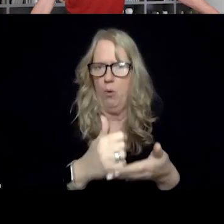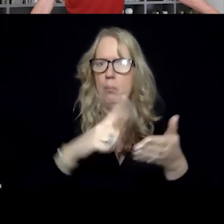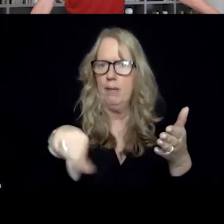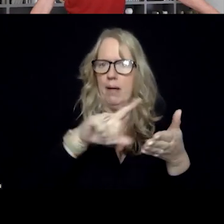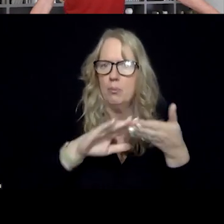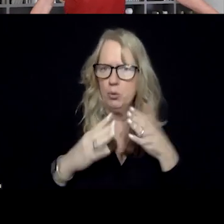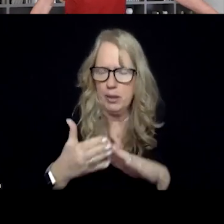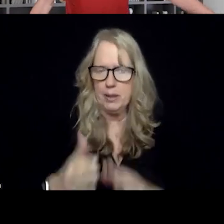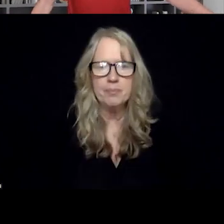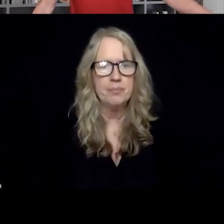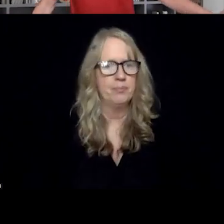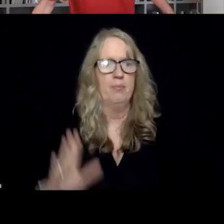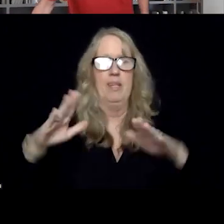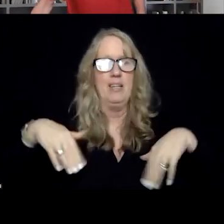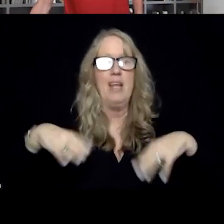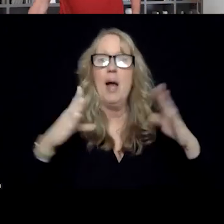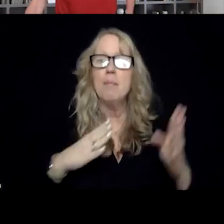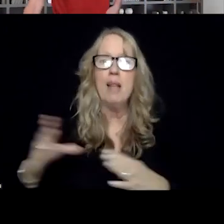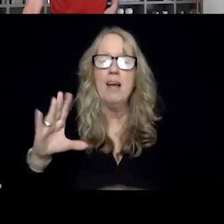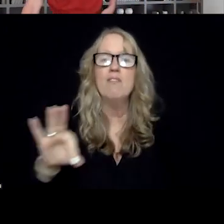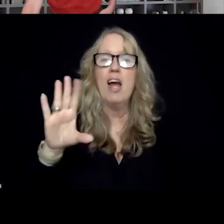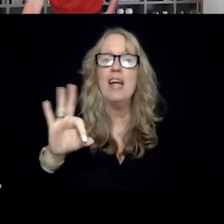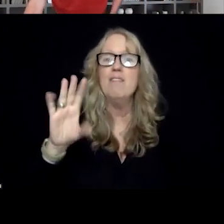IF YOU HAVE NOT MADE PLANS FOR FEBRUARY 2ND, A NUMBER OF US ARE